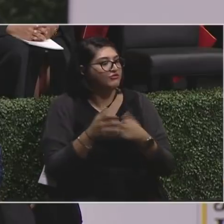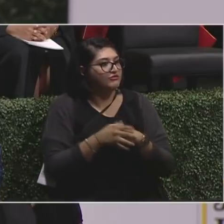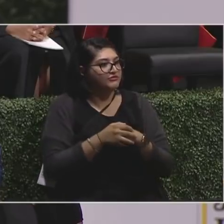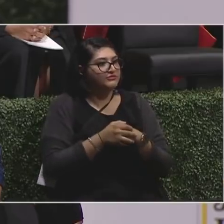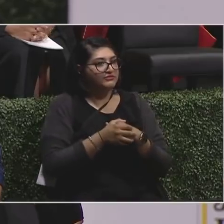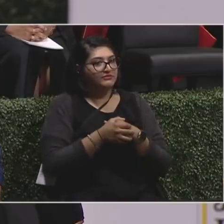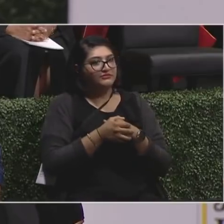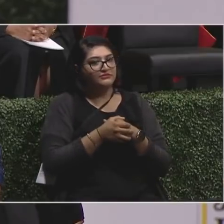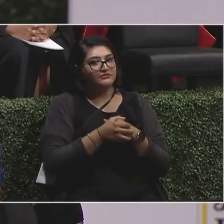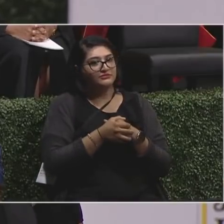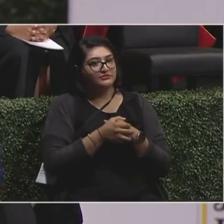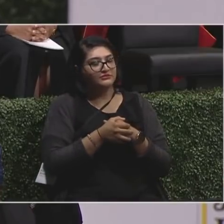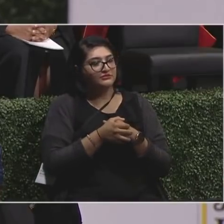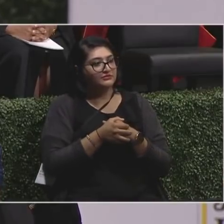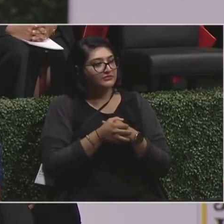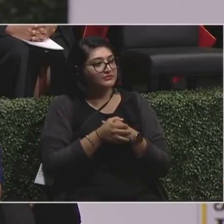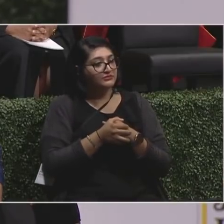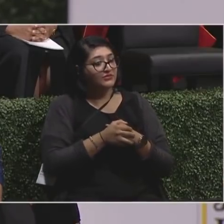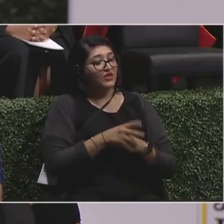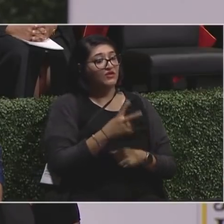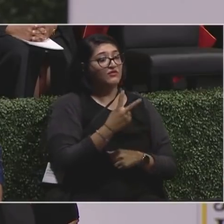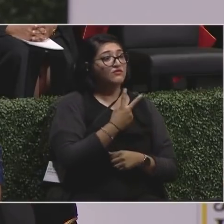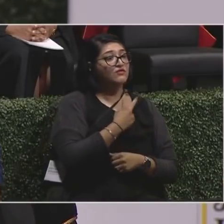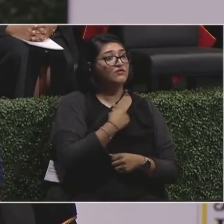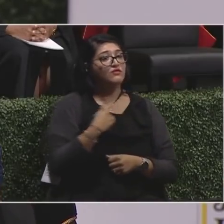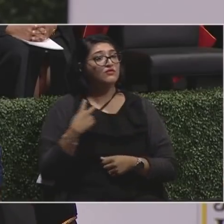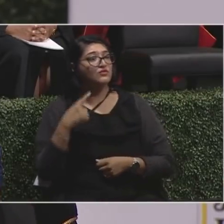POLITICAL CHANGES ON THE NATIONAL SCENE CREATED NEW PRIORITIES AND CHALLENGES,